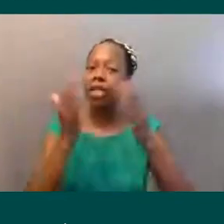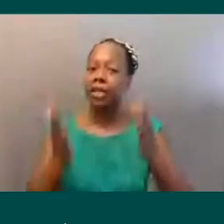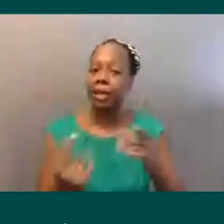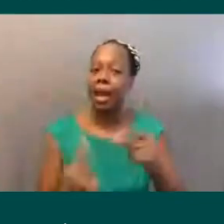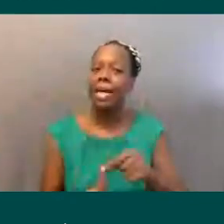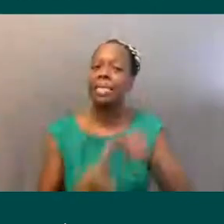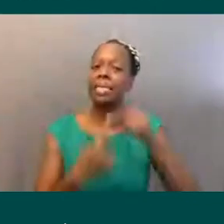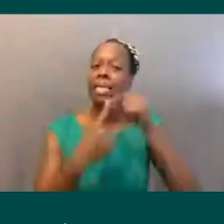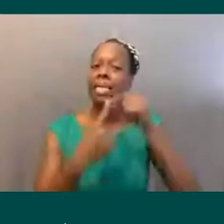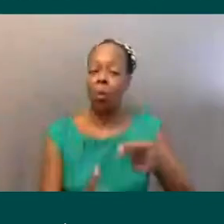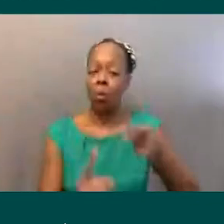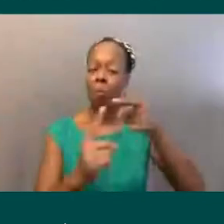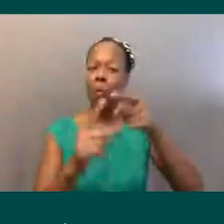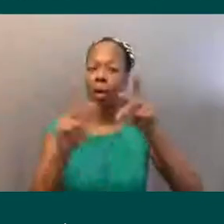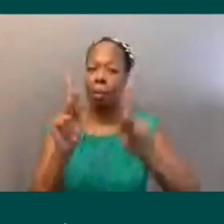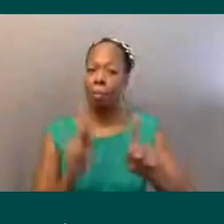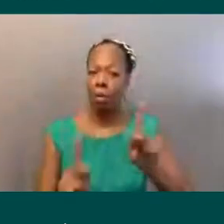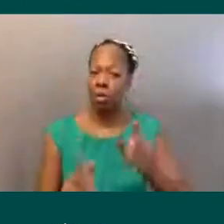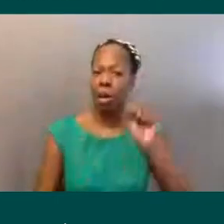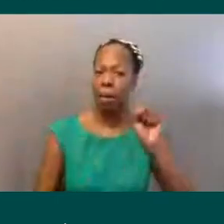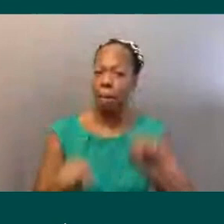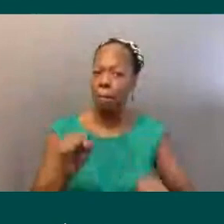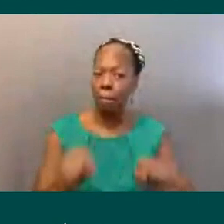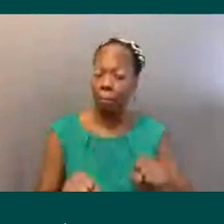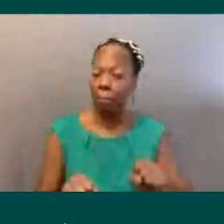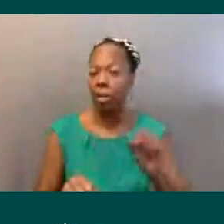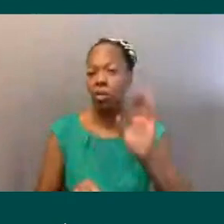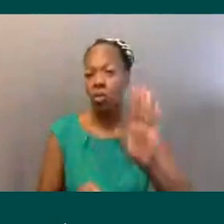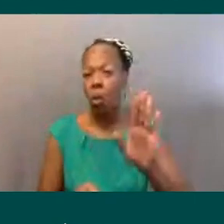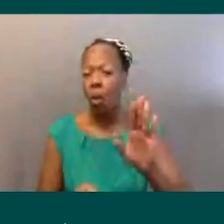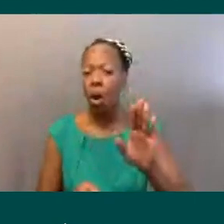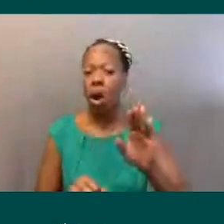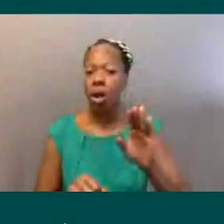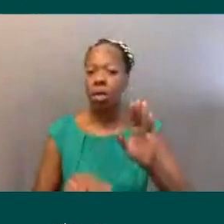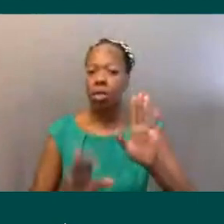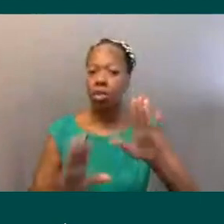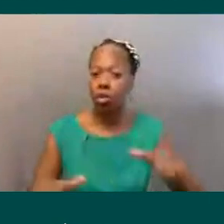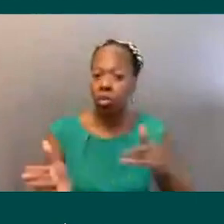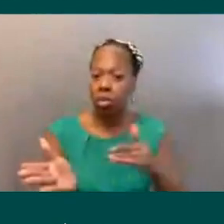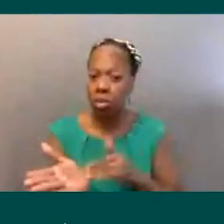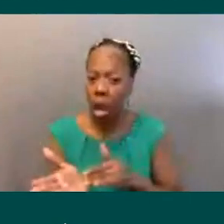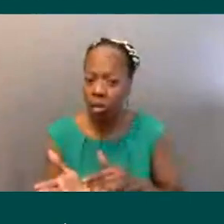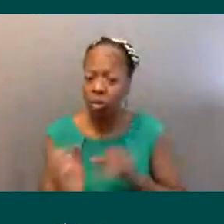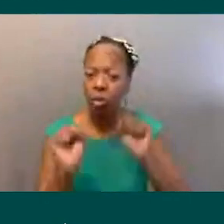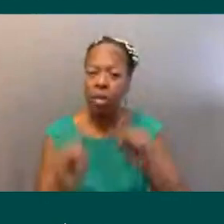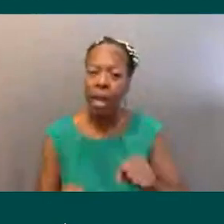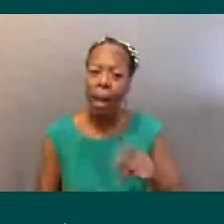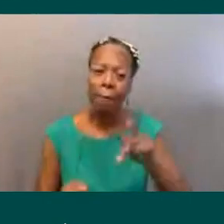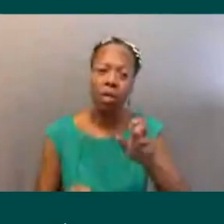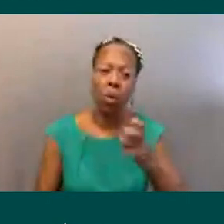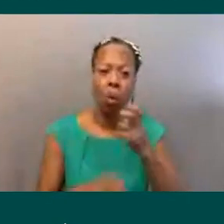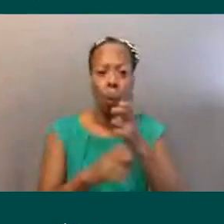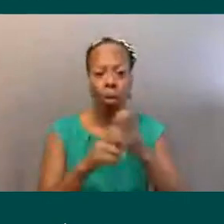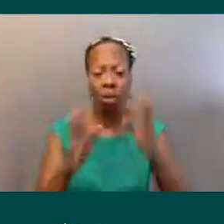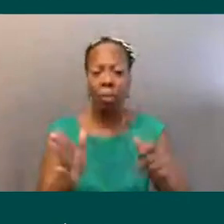That person could be your pediatrician, could be your orthopedic surgeon, could be your physiatrist, your rehabilitation specialist,